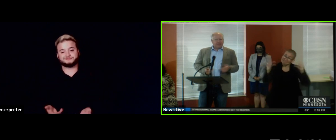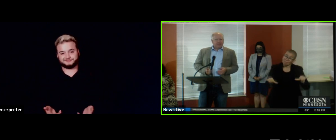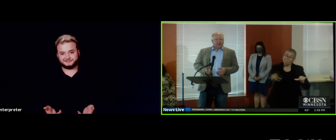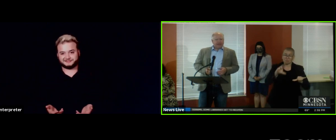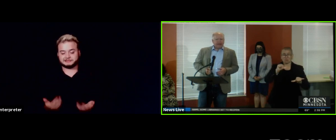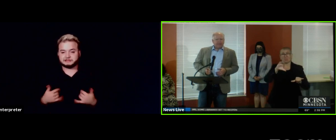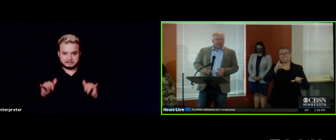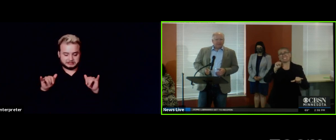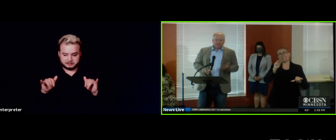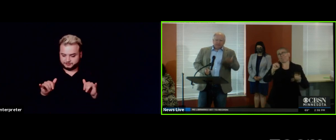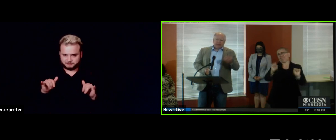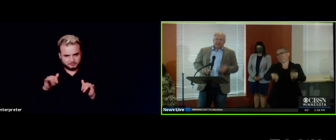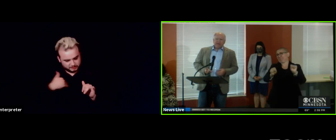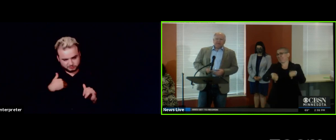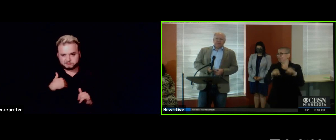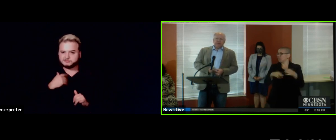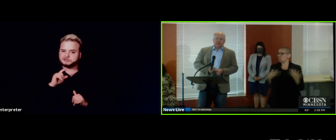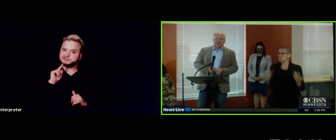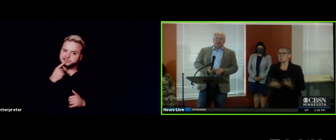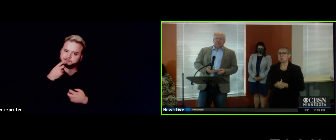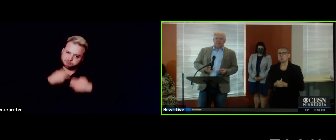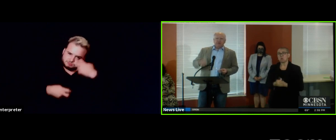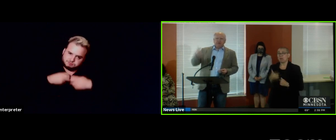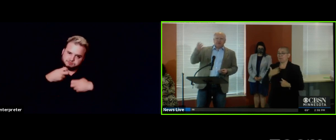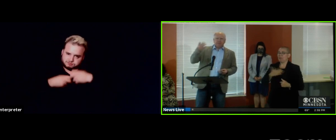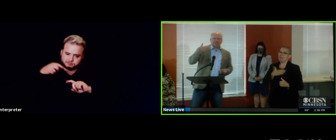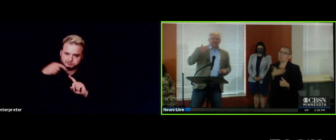back at it but I’m glad today that this hundred million is going to be both.